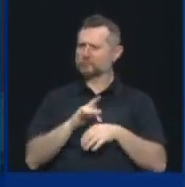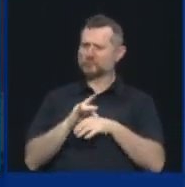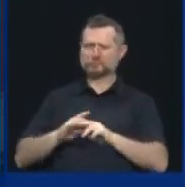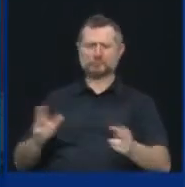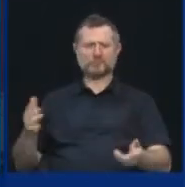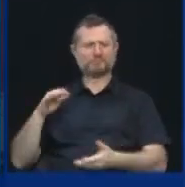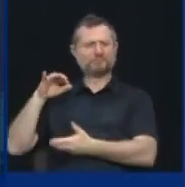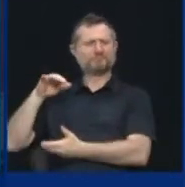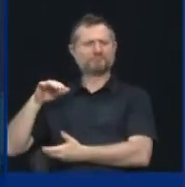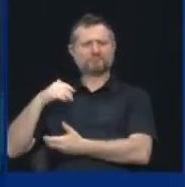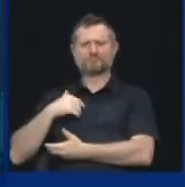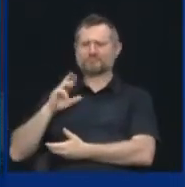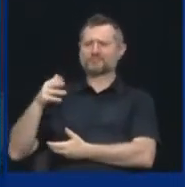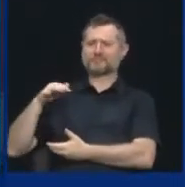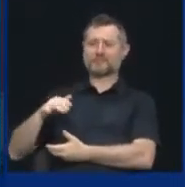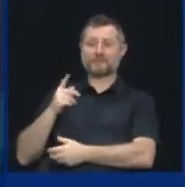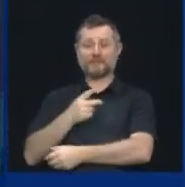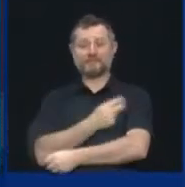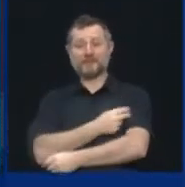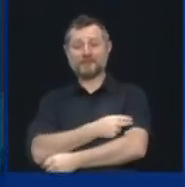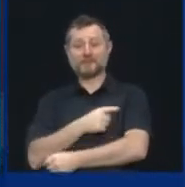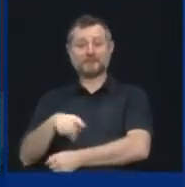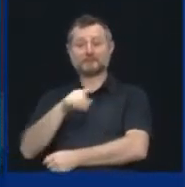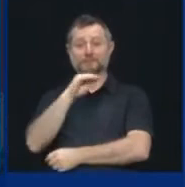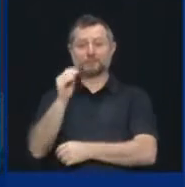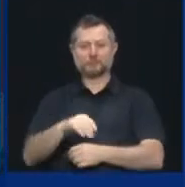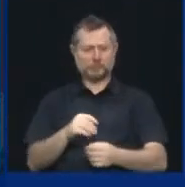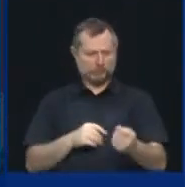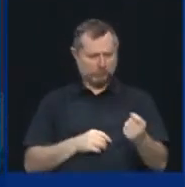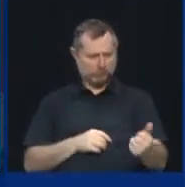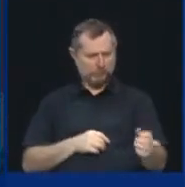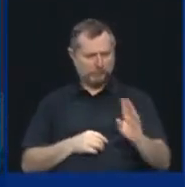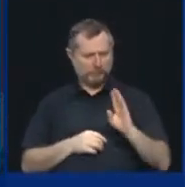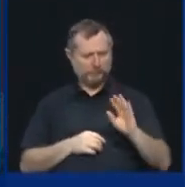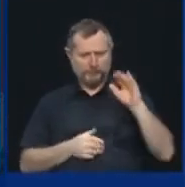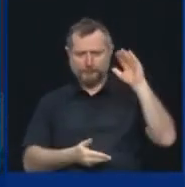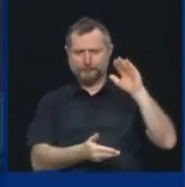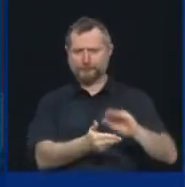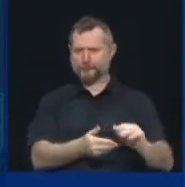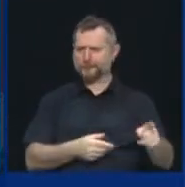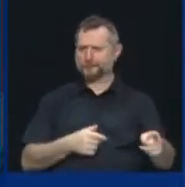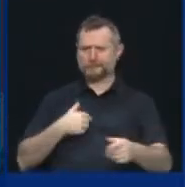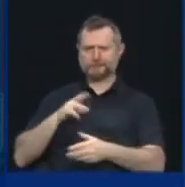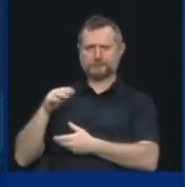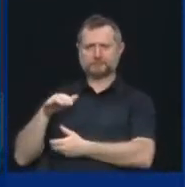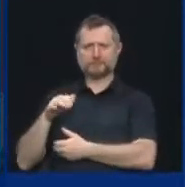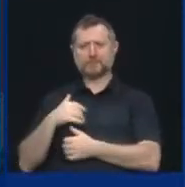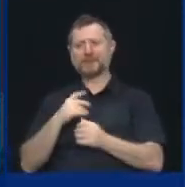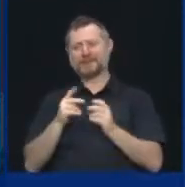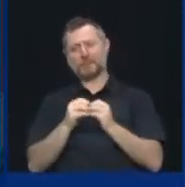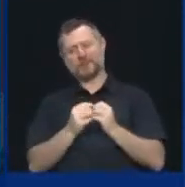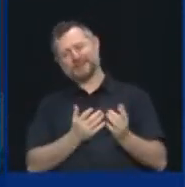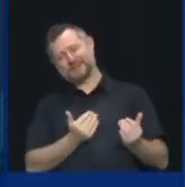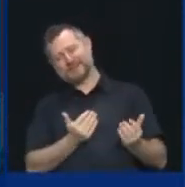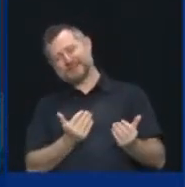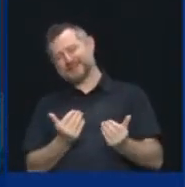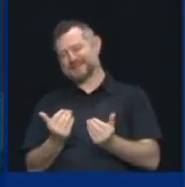THE LOCAL GOVERNMENTS HAVE THE RESOURCES BECAUSE THE VACCINATION RATE IS WAY DOWN.